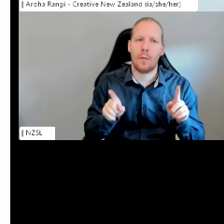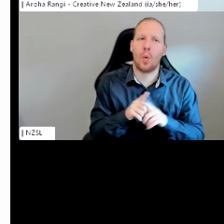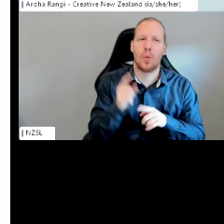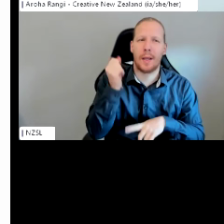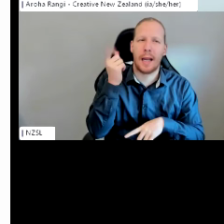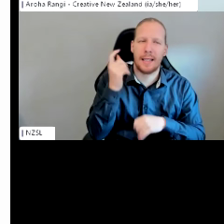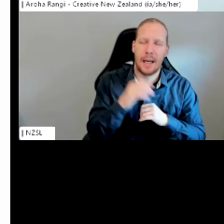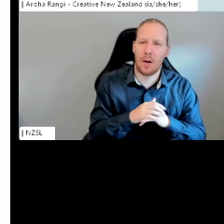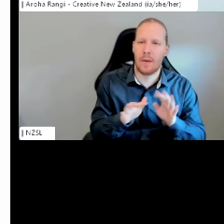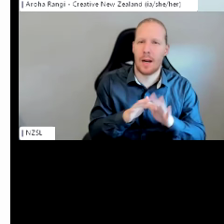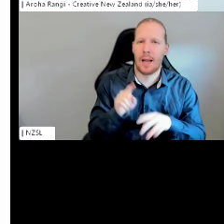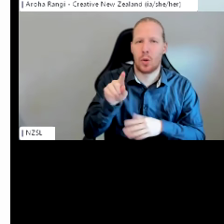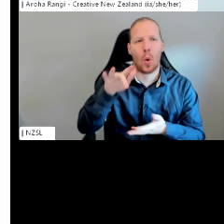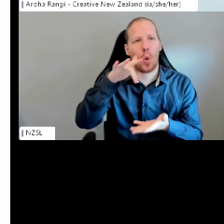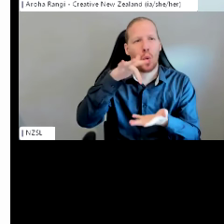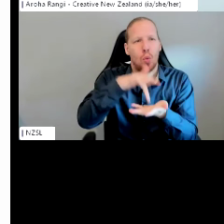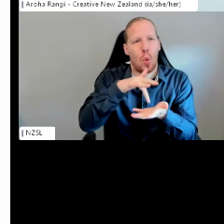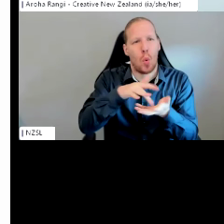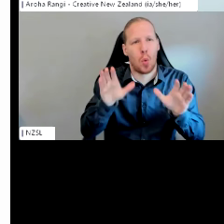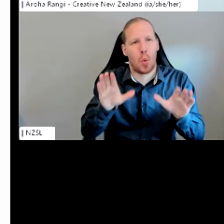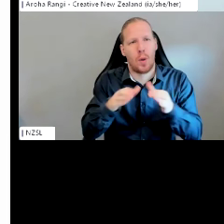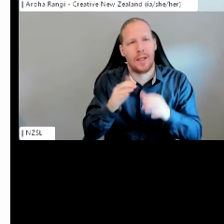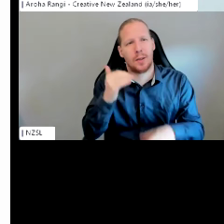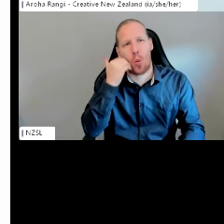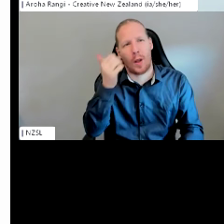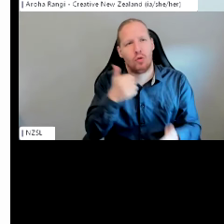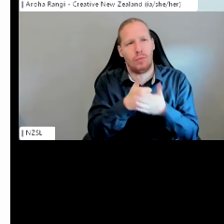ticket holders you know the the core of the core these are the people who are going to give money